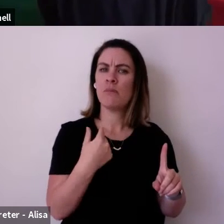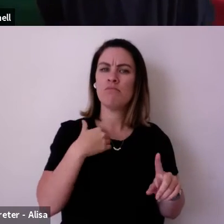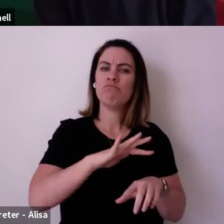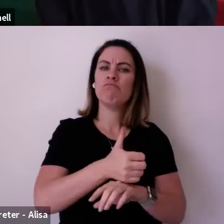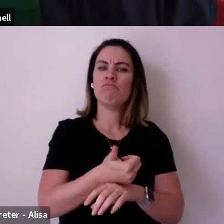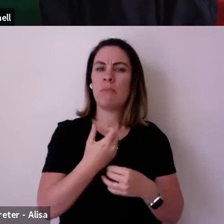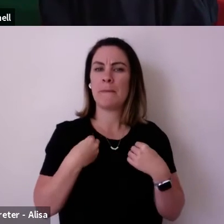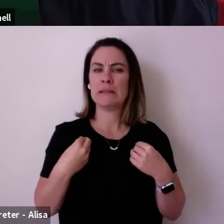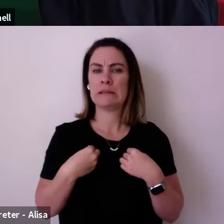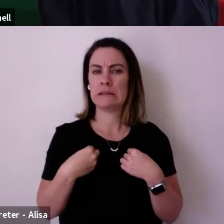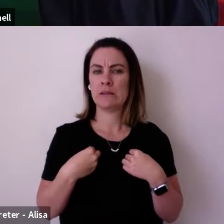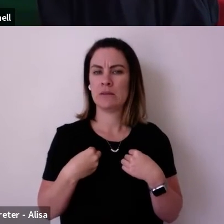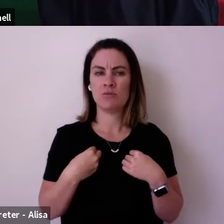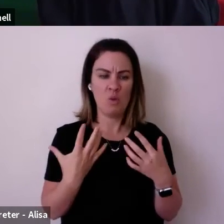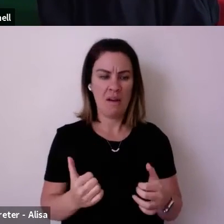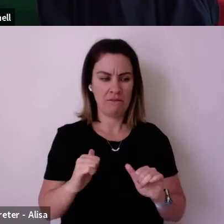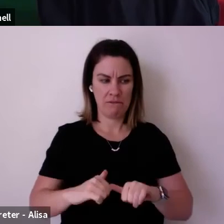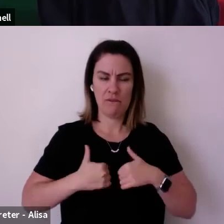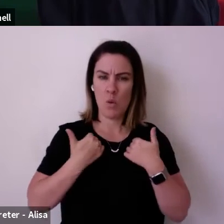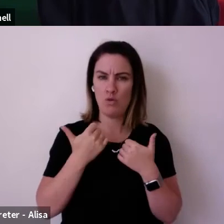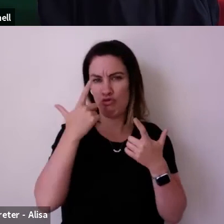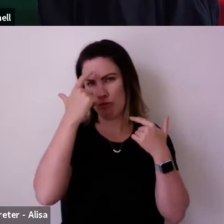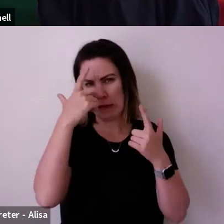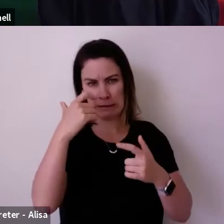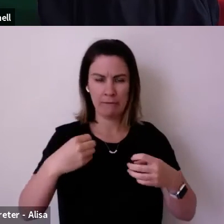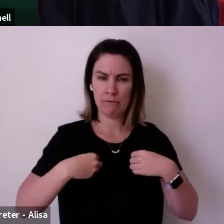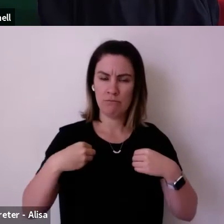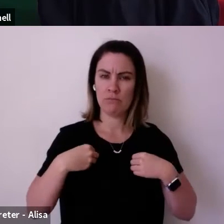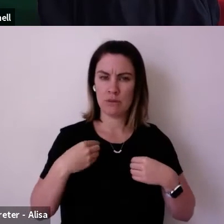or running some sort of creative enterprise they manage themselves.